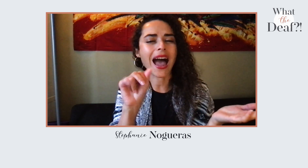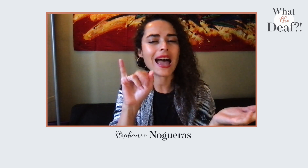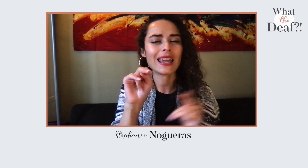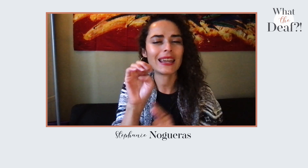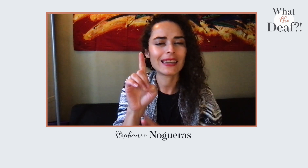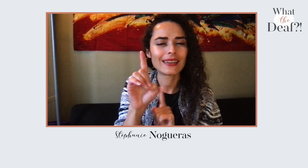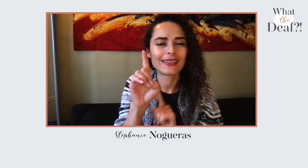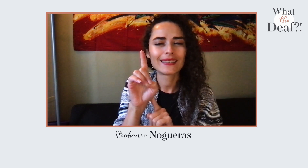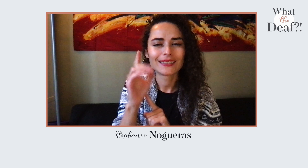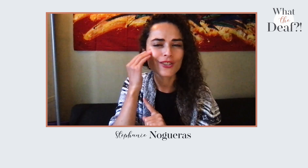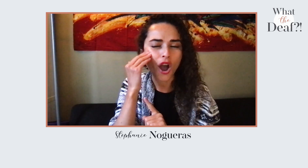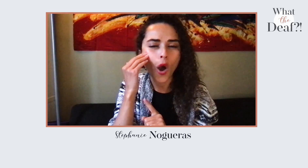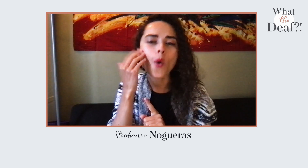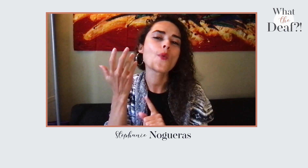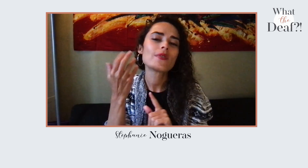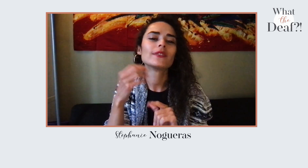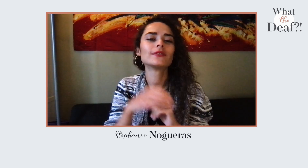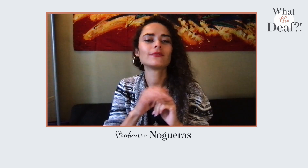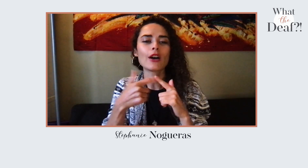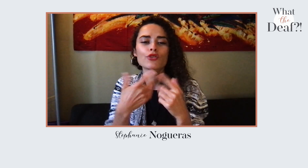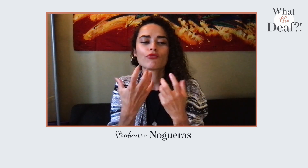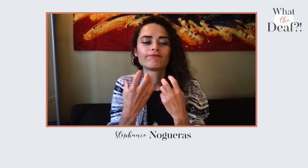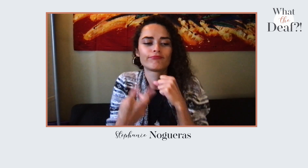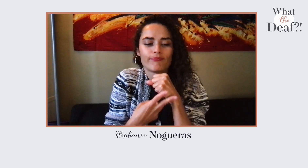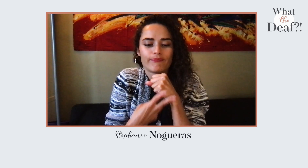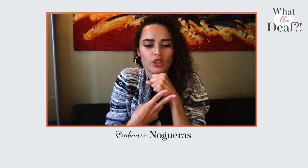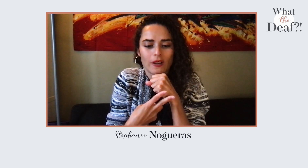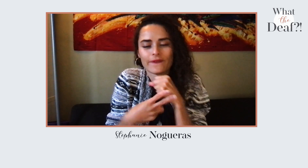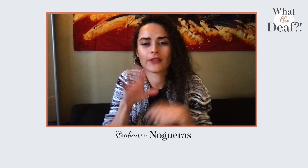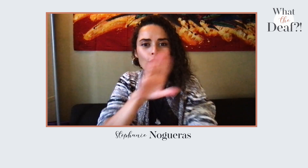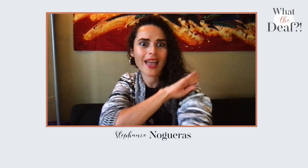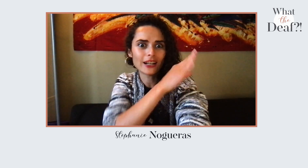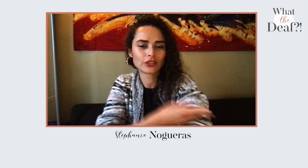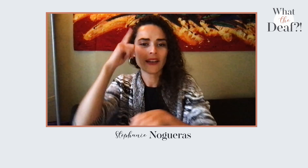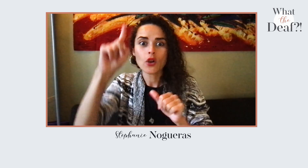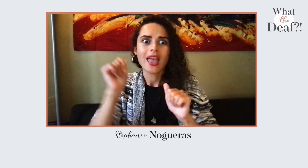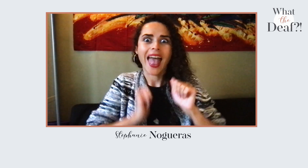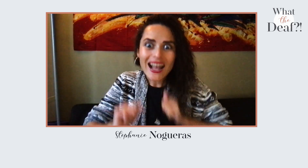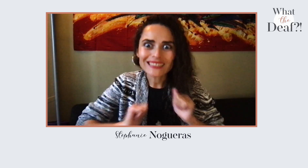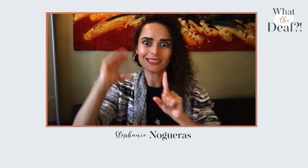without being drained, you know? It's important to conserve that energy